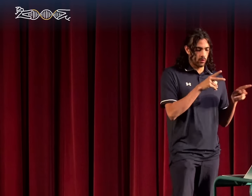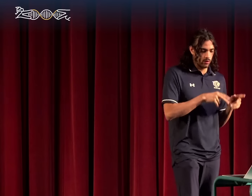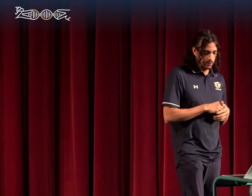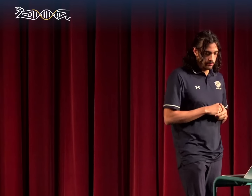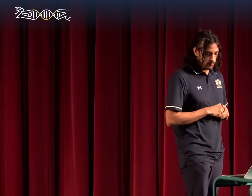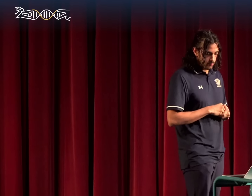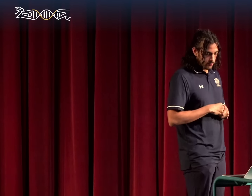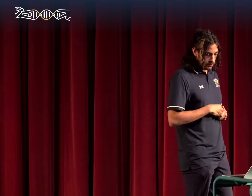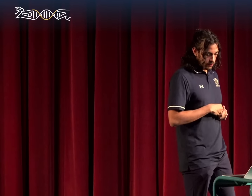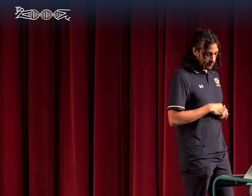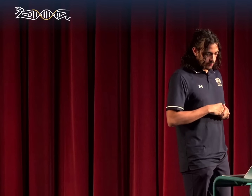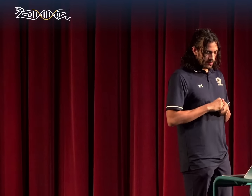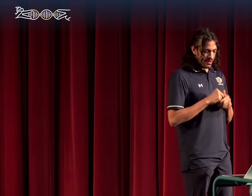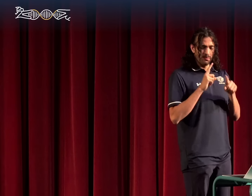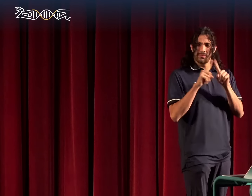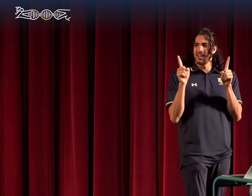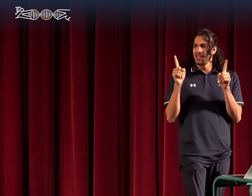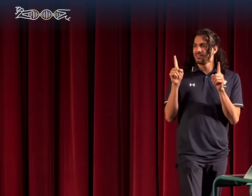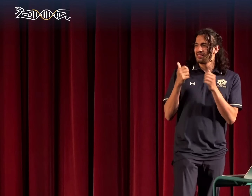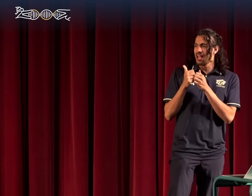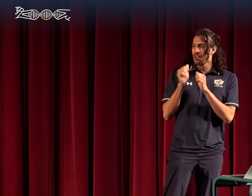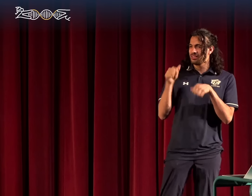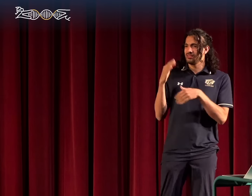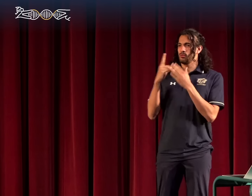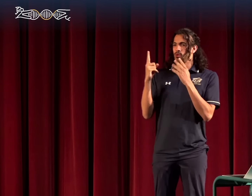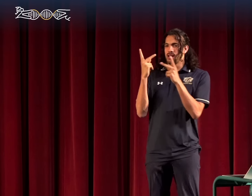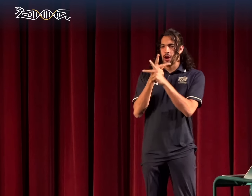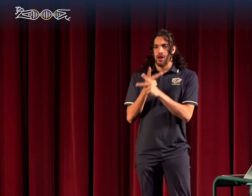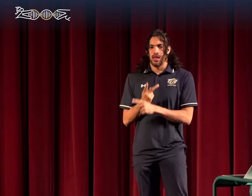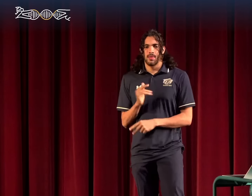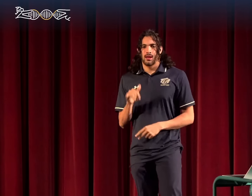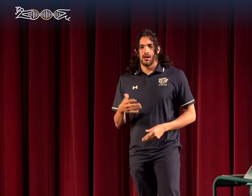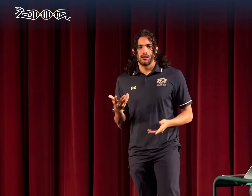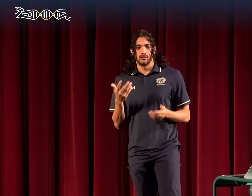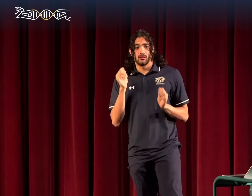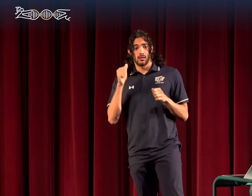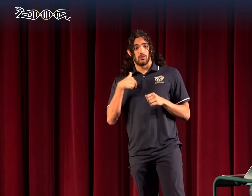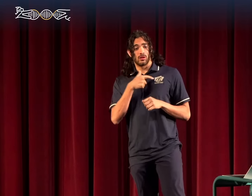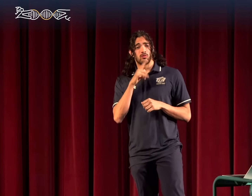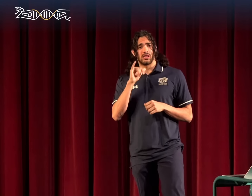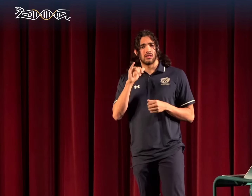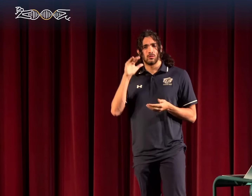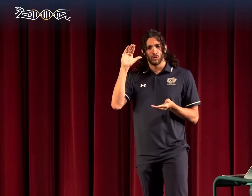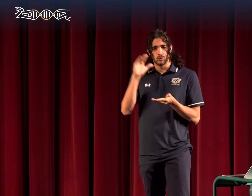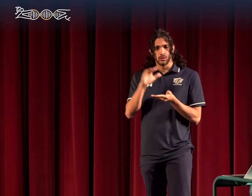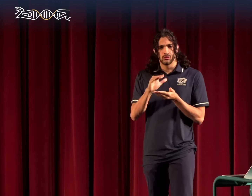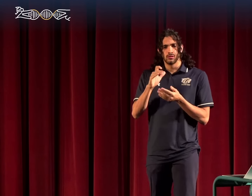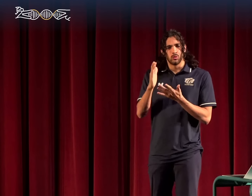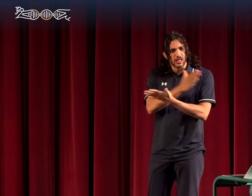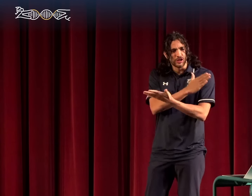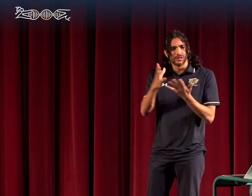hearing people. But how can someone calculate this value of a person, how deep and how good